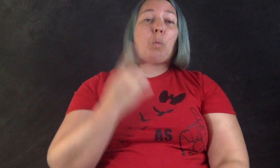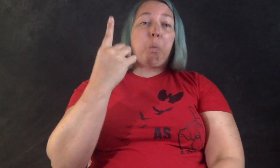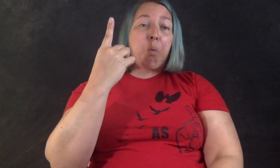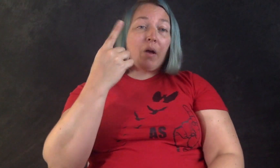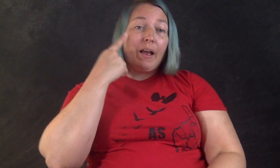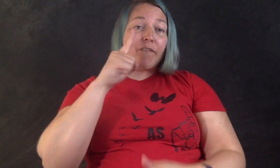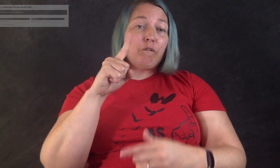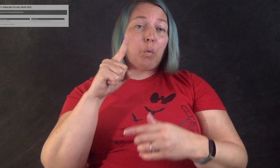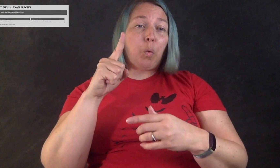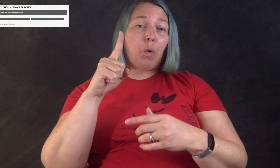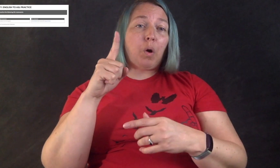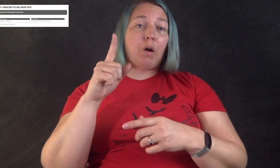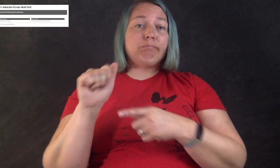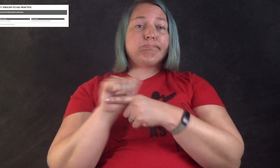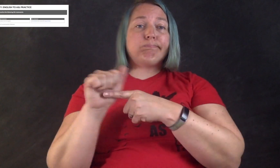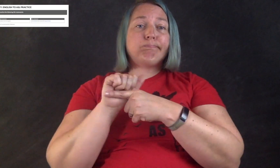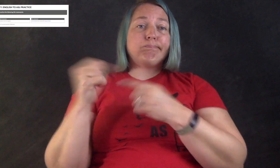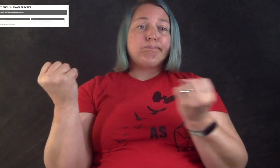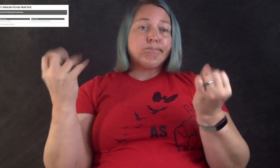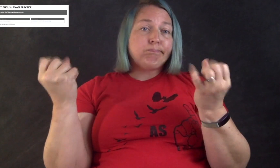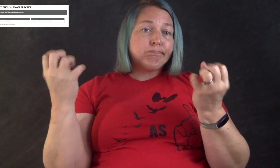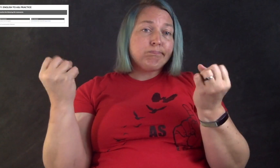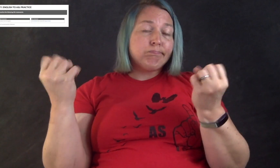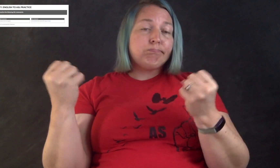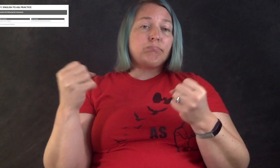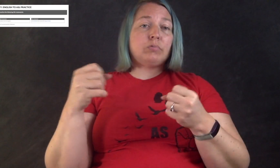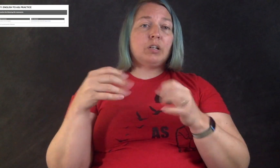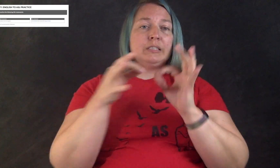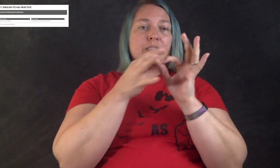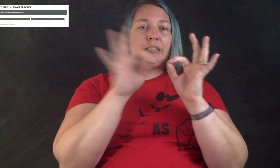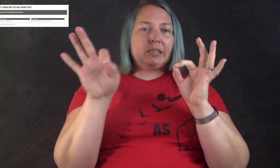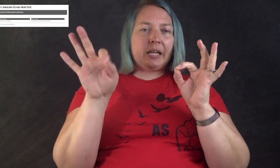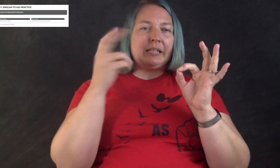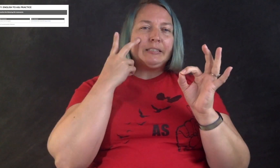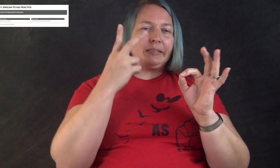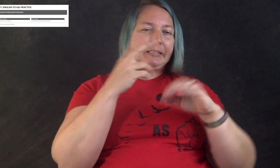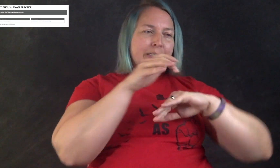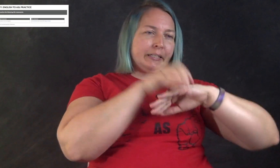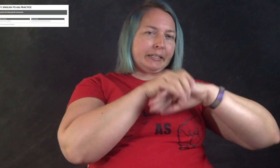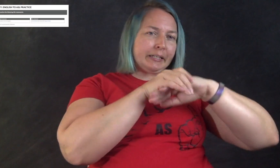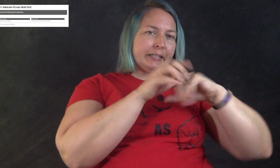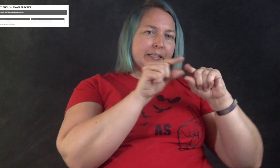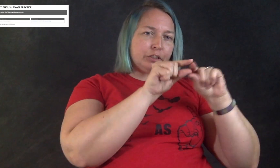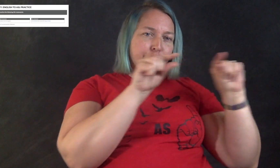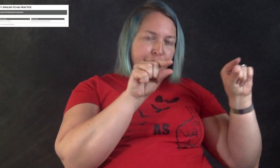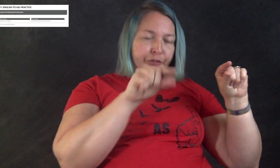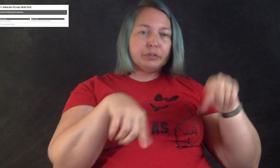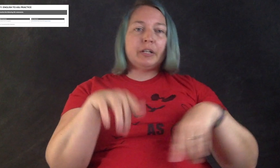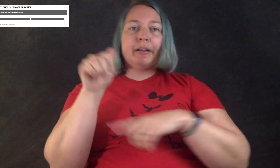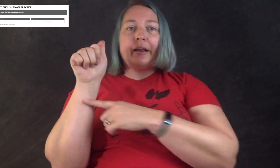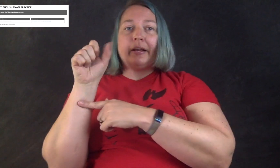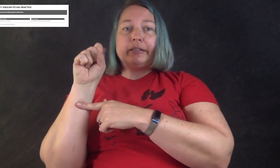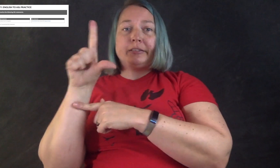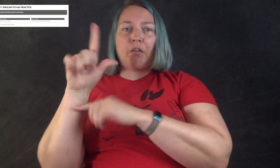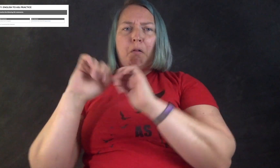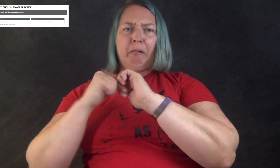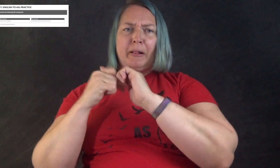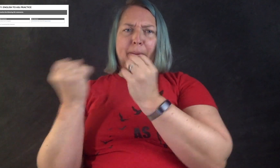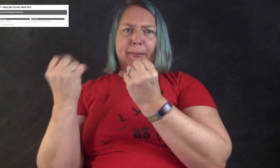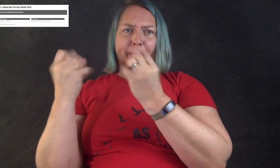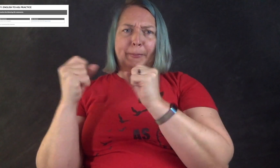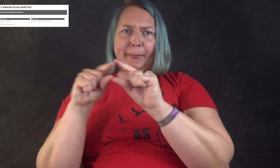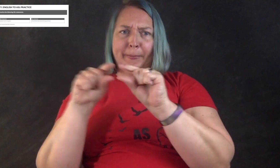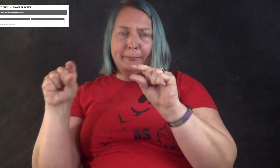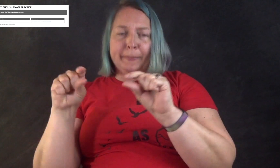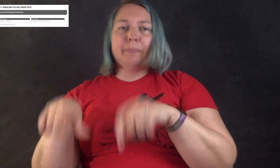One activity specifically focuses on practicing grammar - with English sentences and ASL structure.